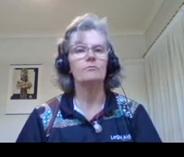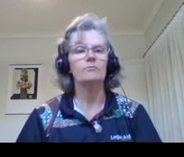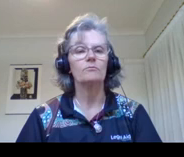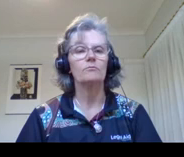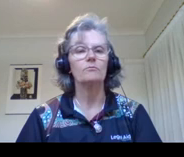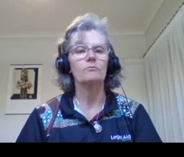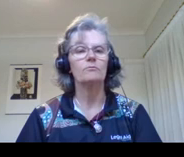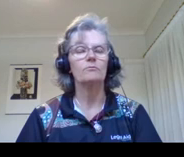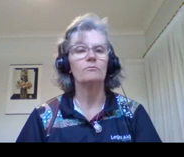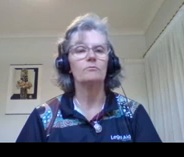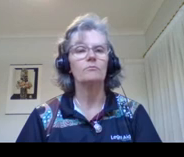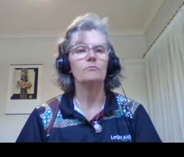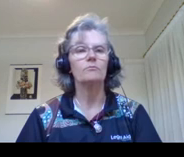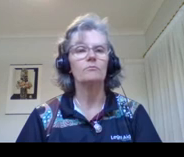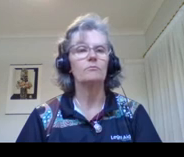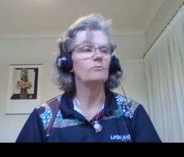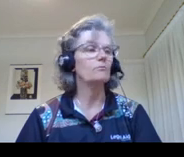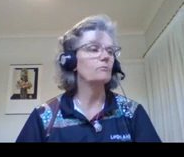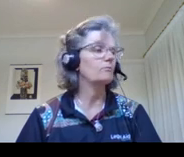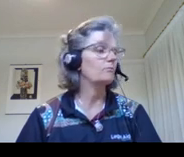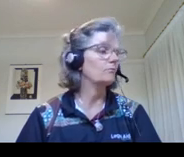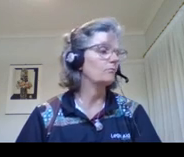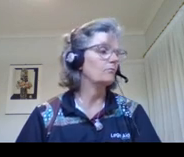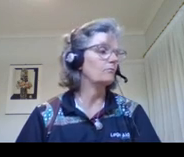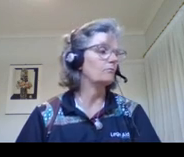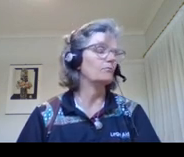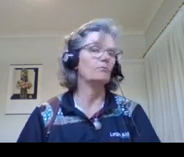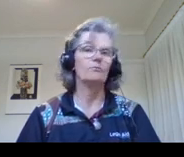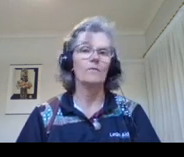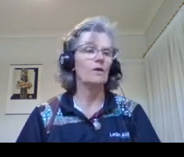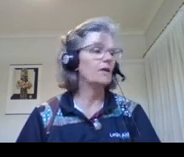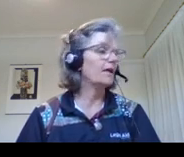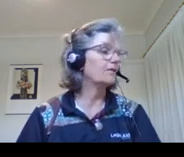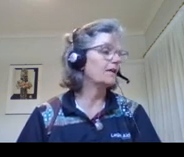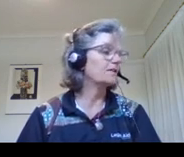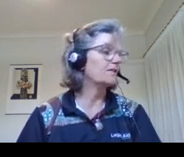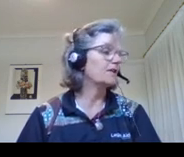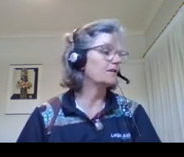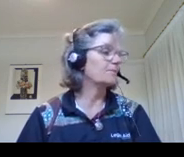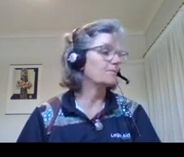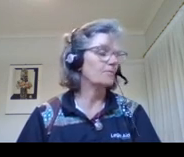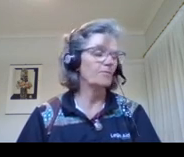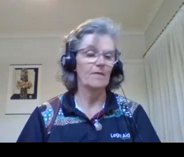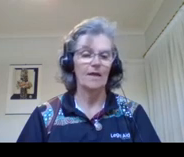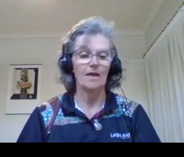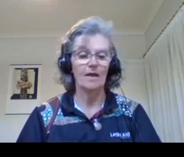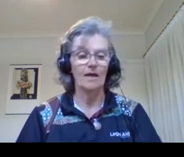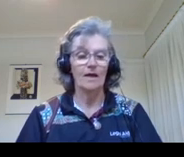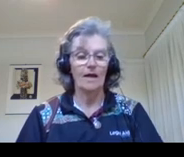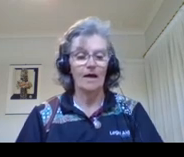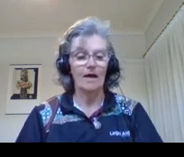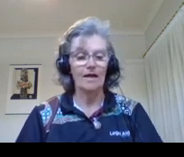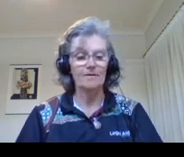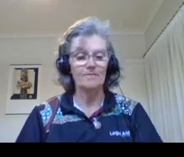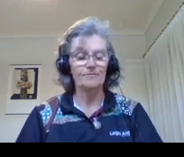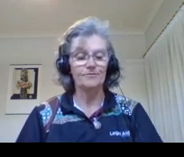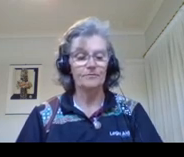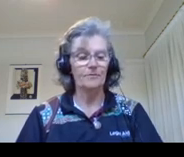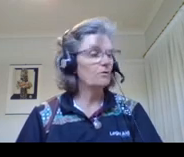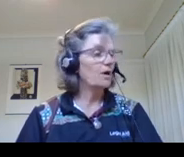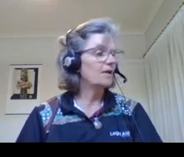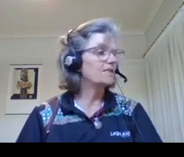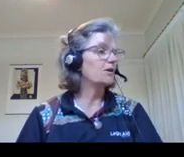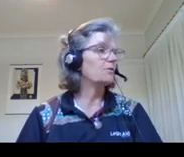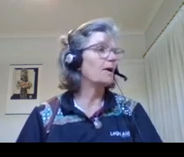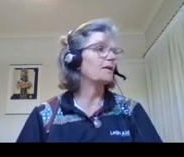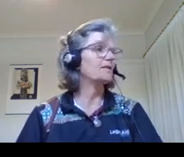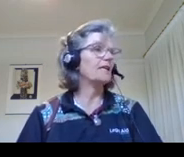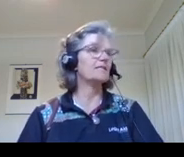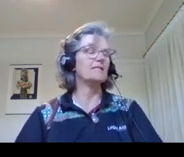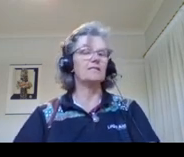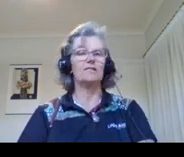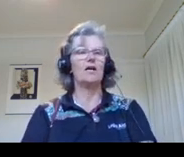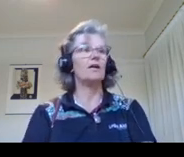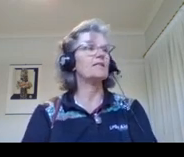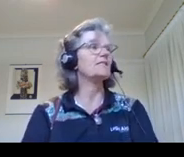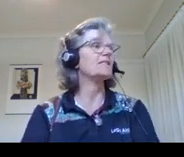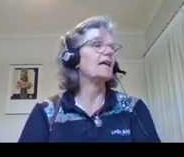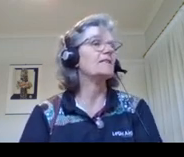bit about this later on in the presentation okay thanks Finn all right so our next slide is sa is